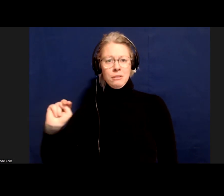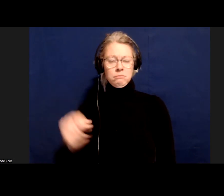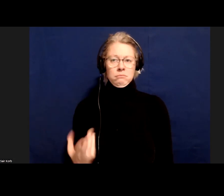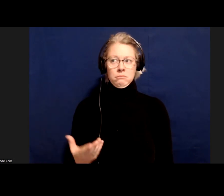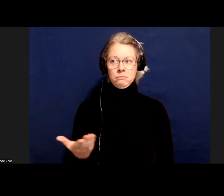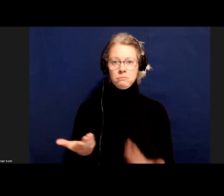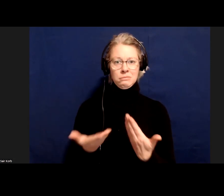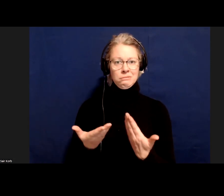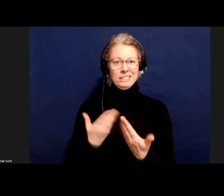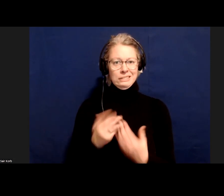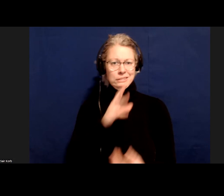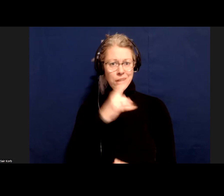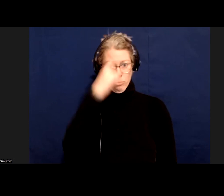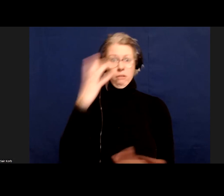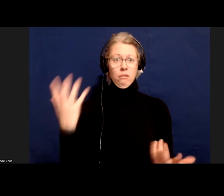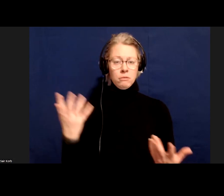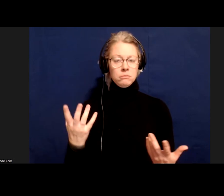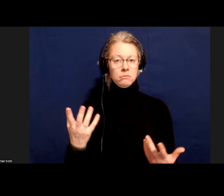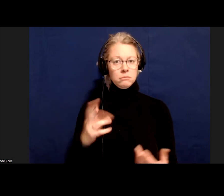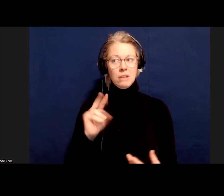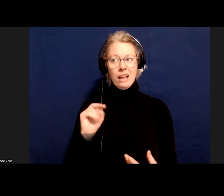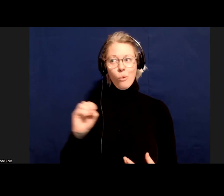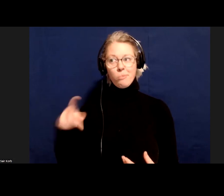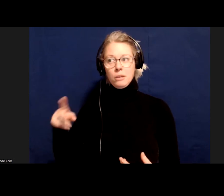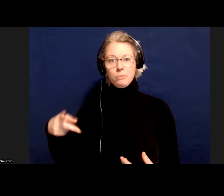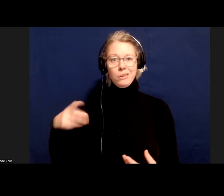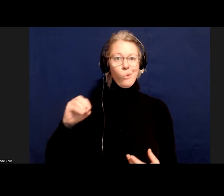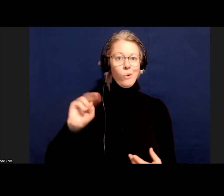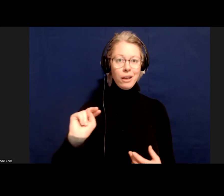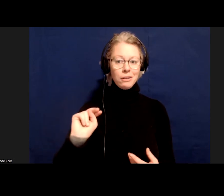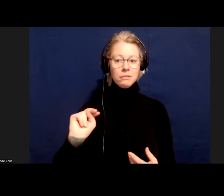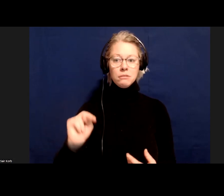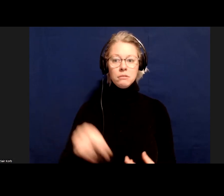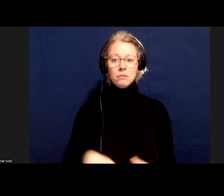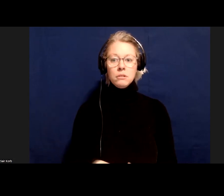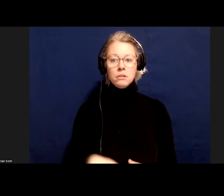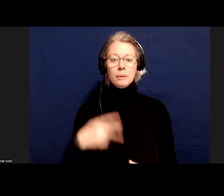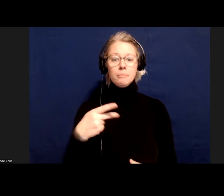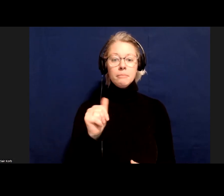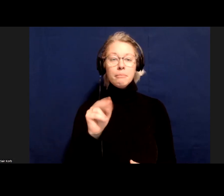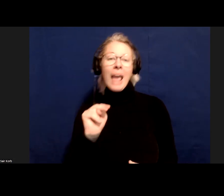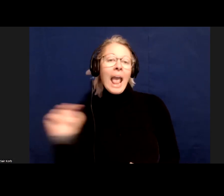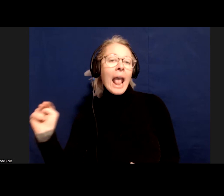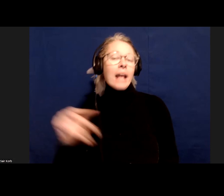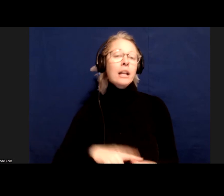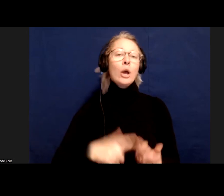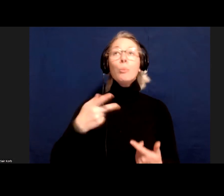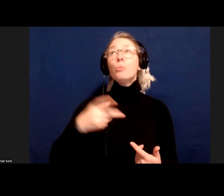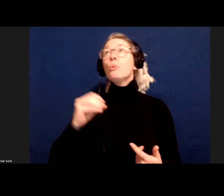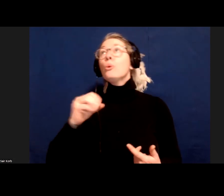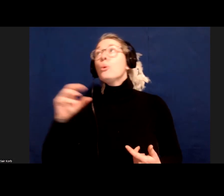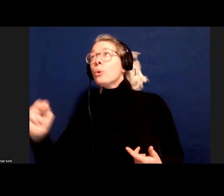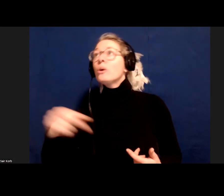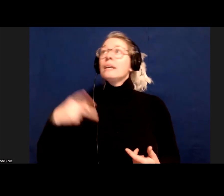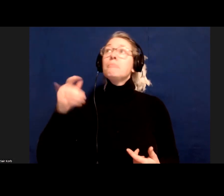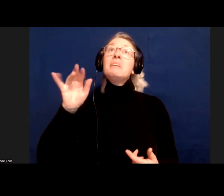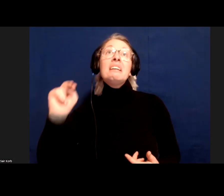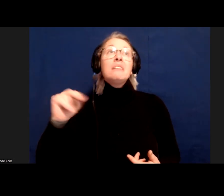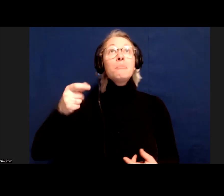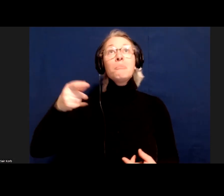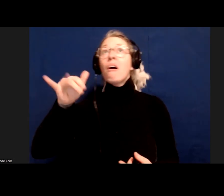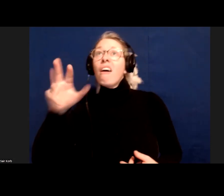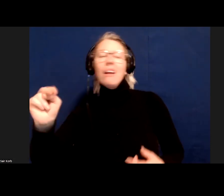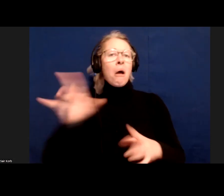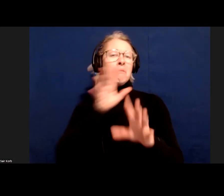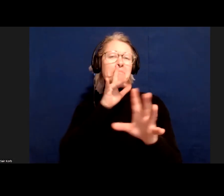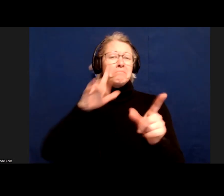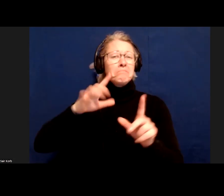alphabet, just backwards, right. N-O-P. Pan, Poon, Pin, Pen, Pon, and like every single